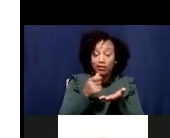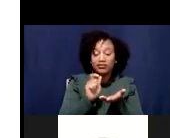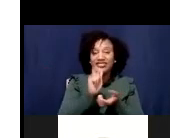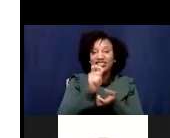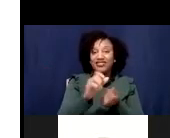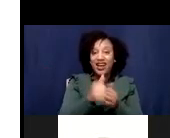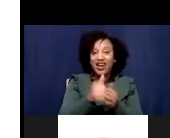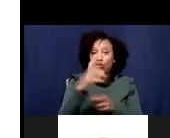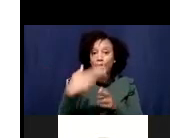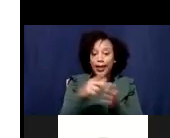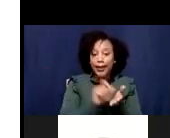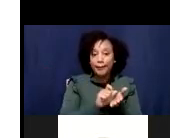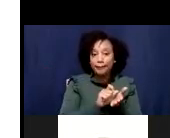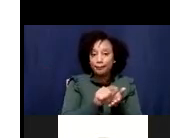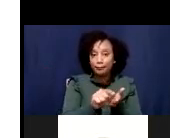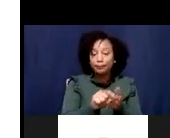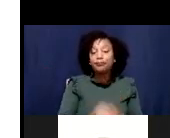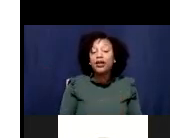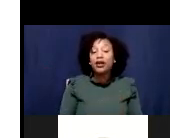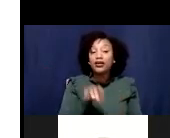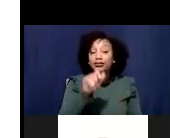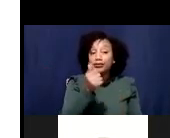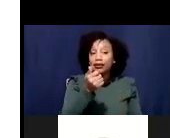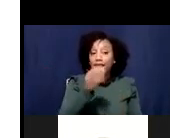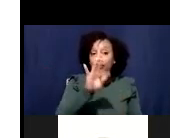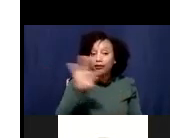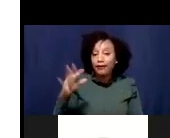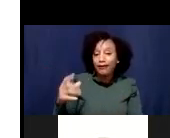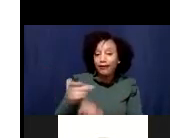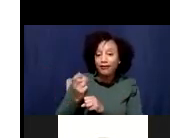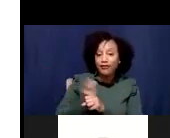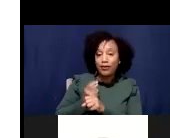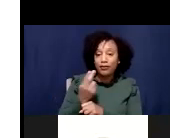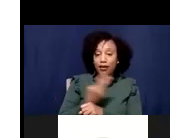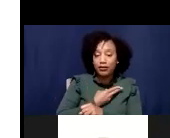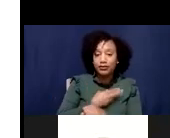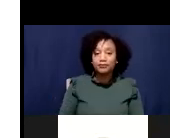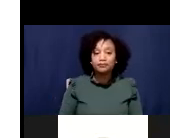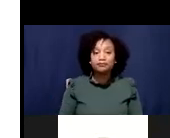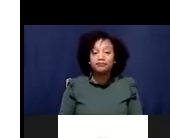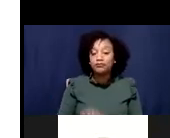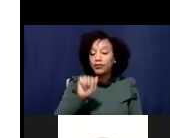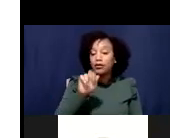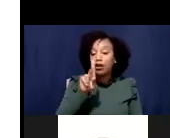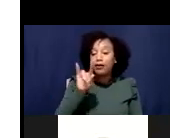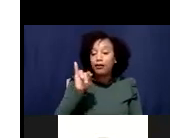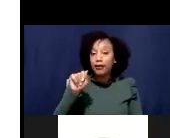and you will receive a 1099 from us. As Adia mentioned in the Springboard video,